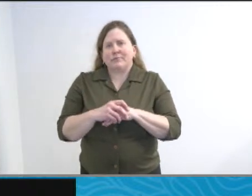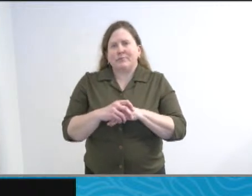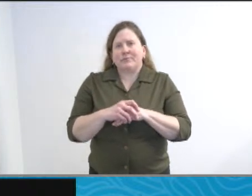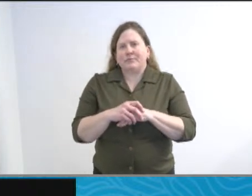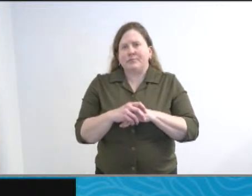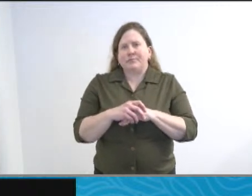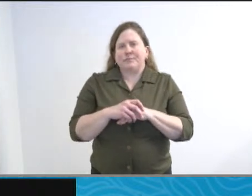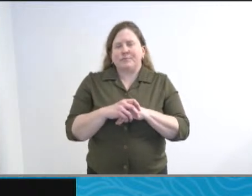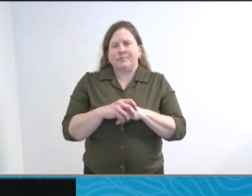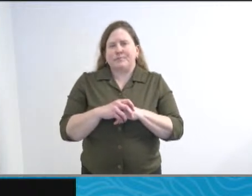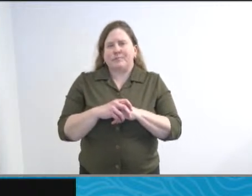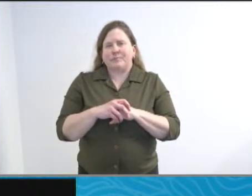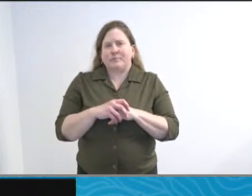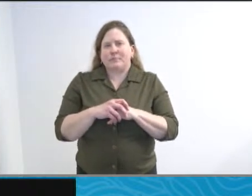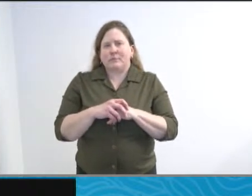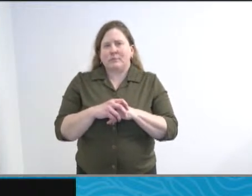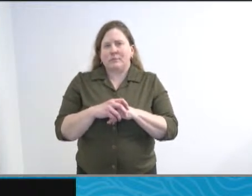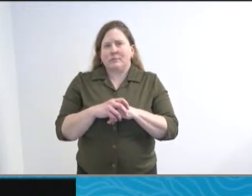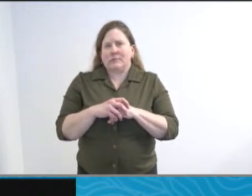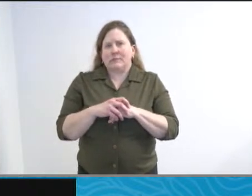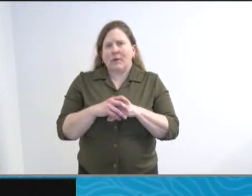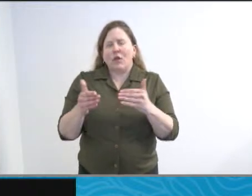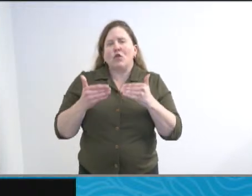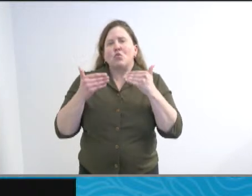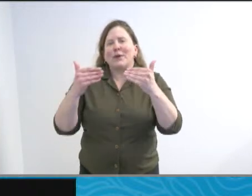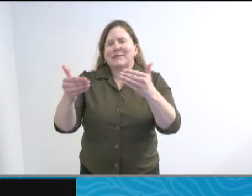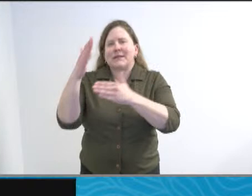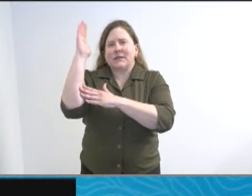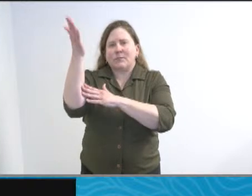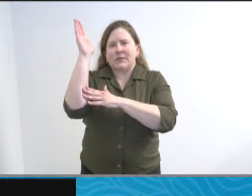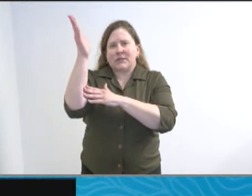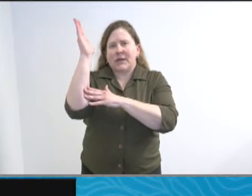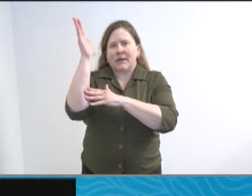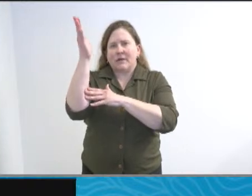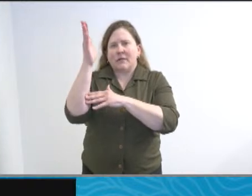in the remainder of this presentation, so thank you Jim, for that overview of our budget